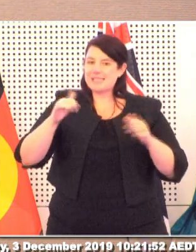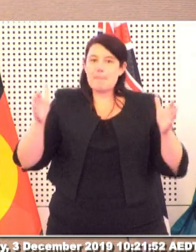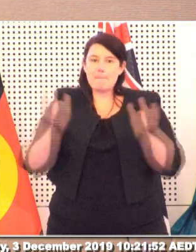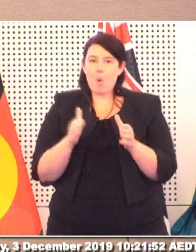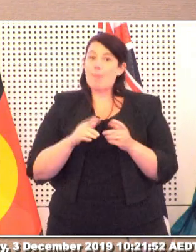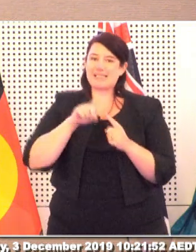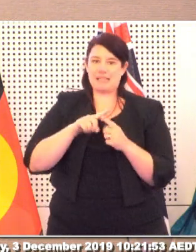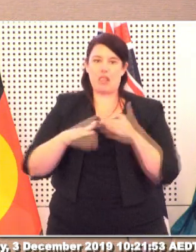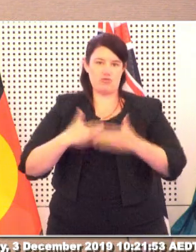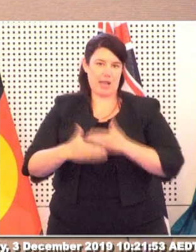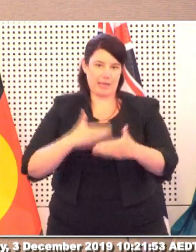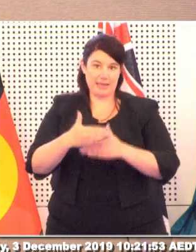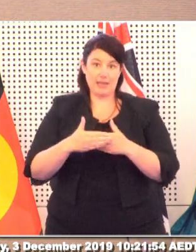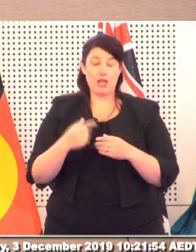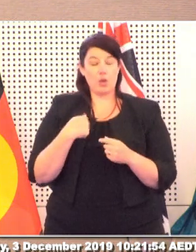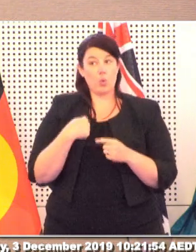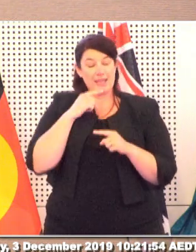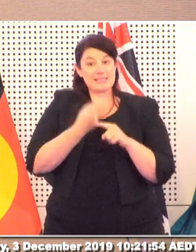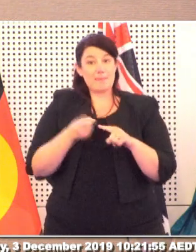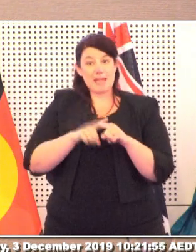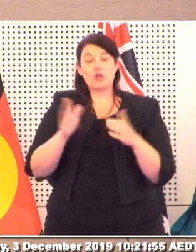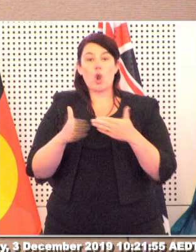They’re expected to be closed by next year.